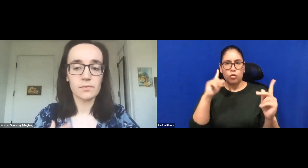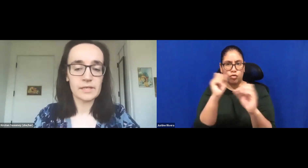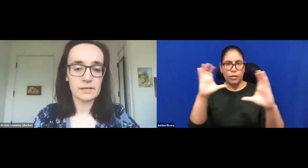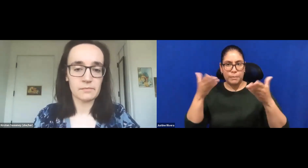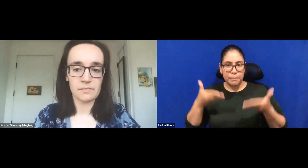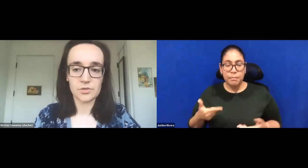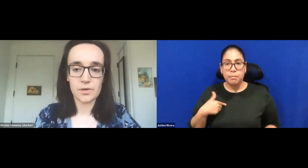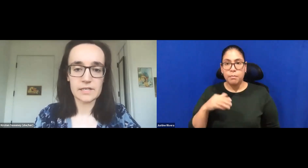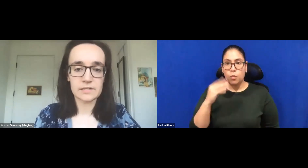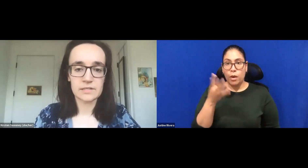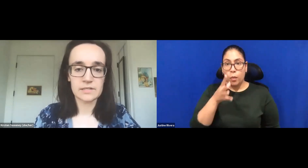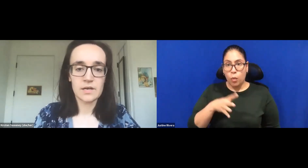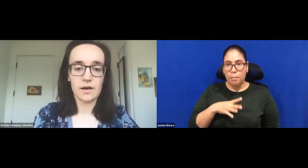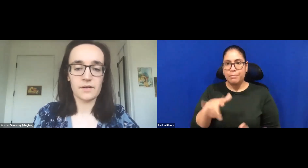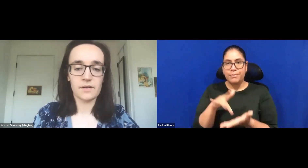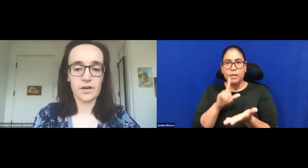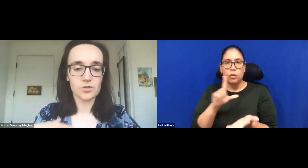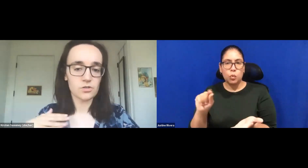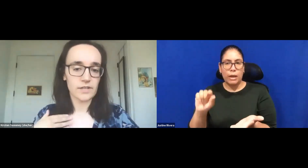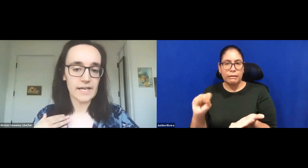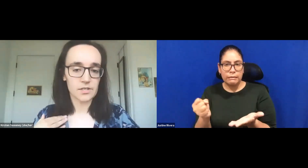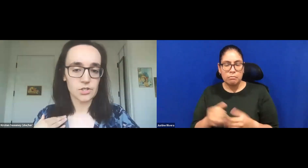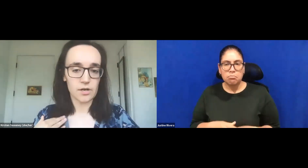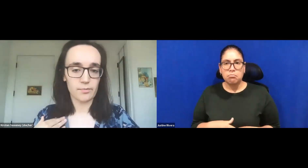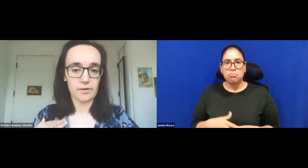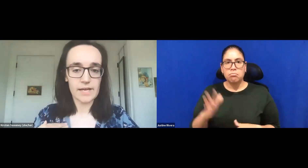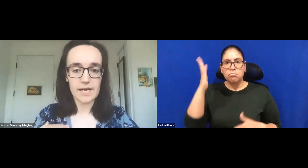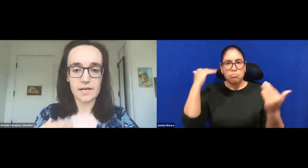woman in my mid 20s. I've got shoulder-length dark brown hair